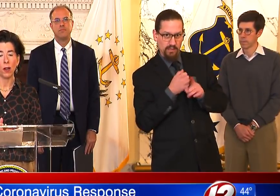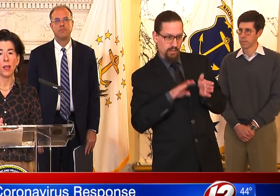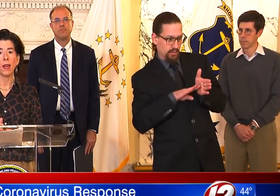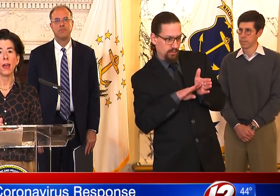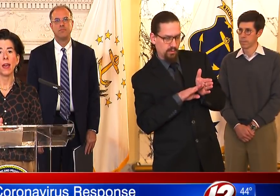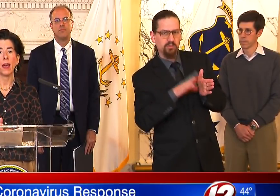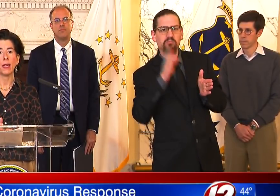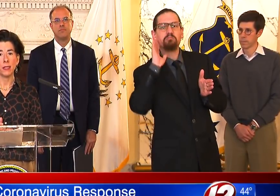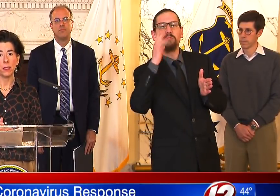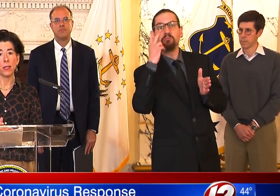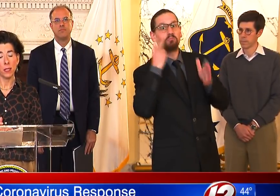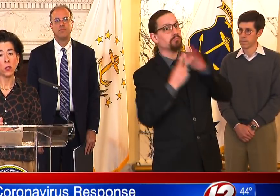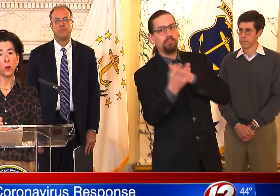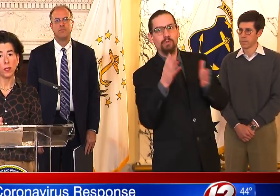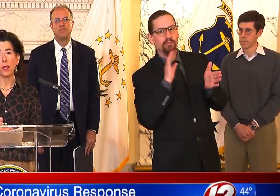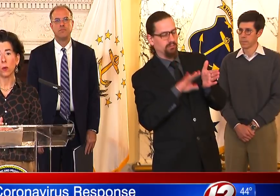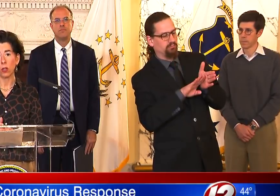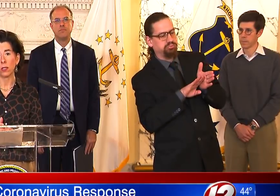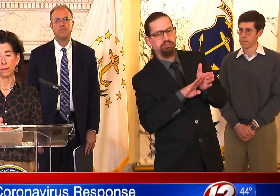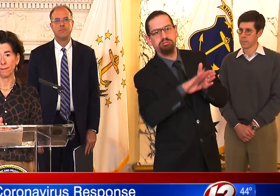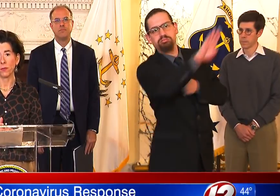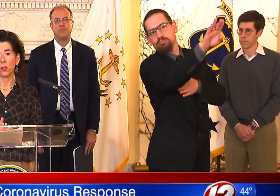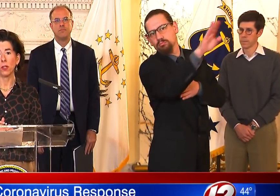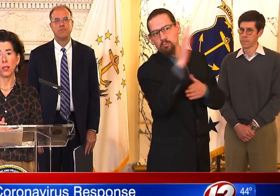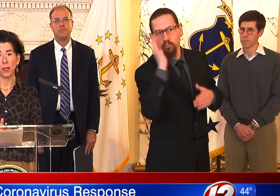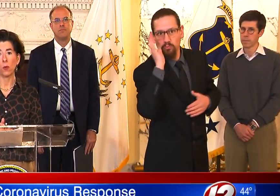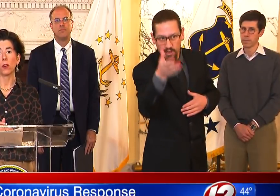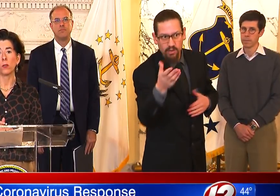FAST CLIP. IT IS WHAT WE HAVE BEEN PLANNING